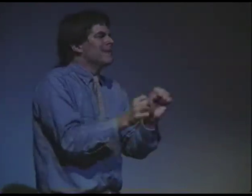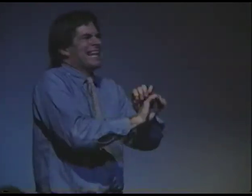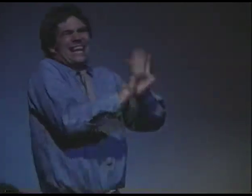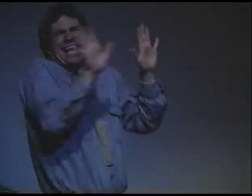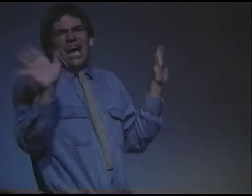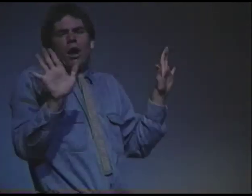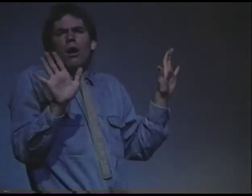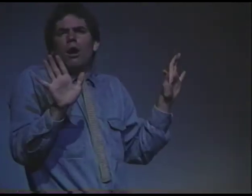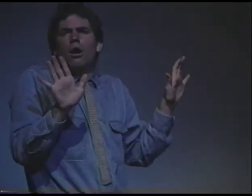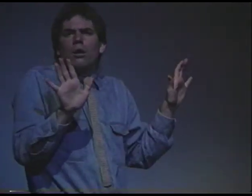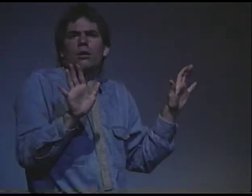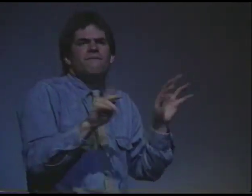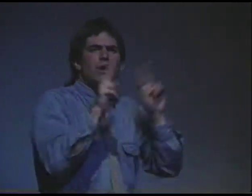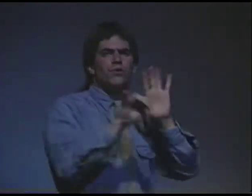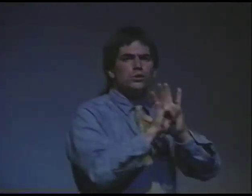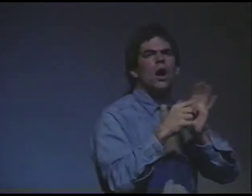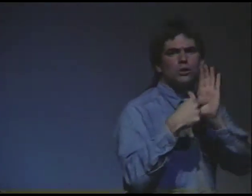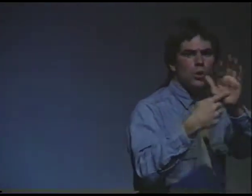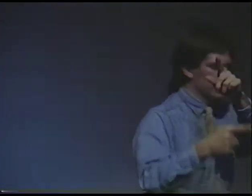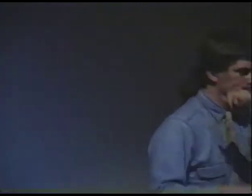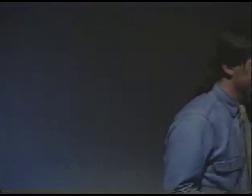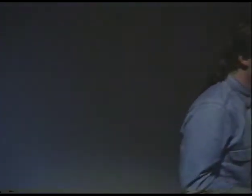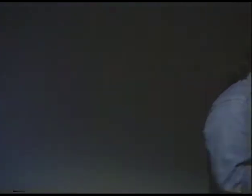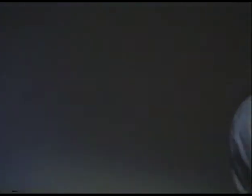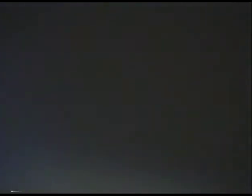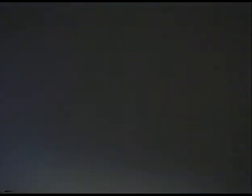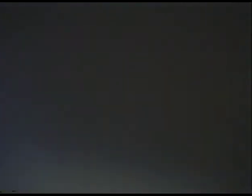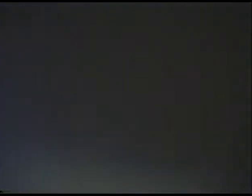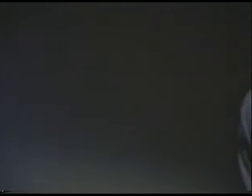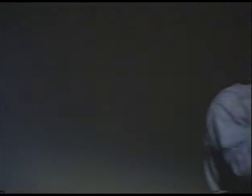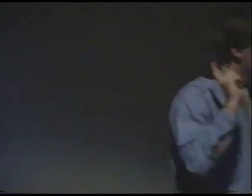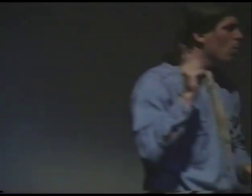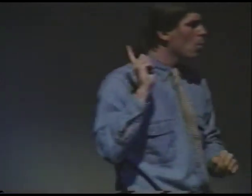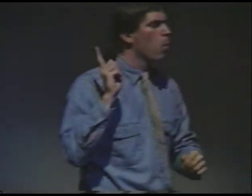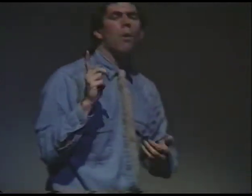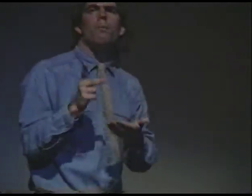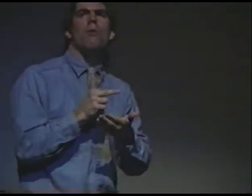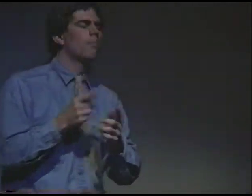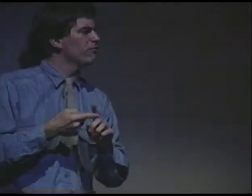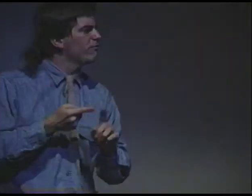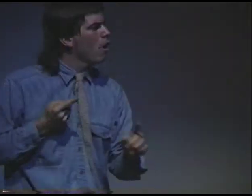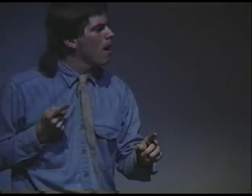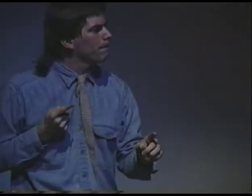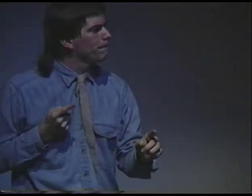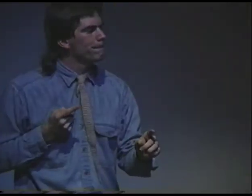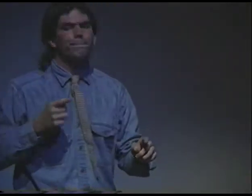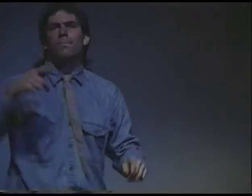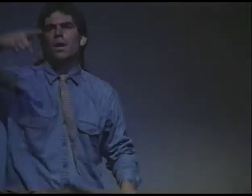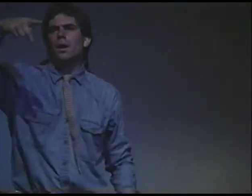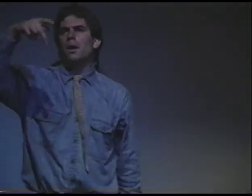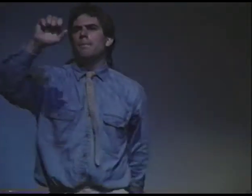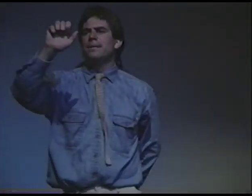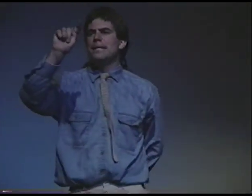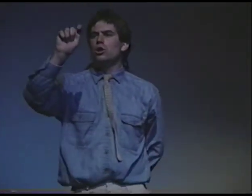It's my favorite group, the Beat Generation, to read because it's the one I can understand the easiest because it's such clear images.